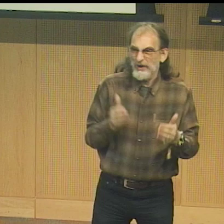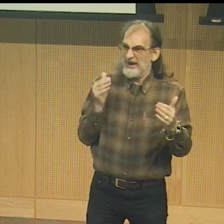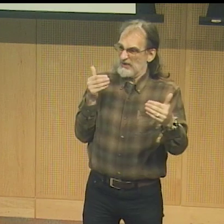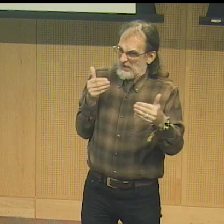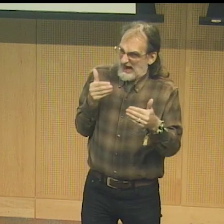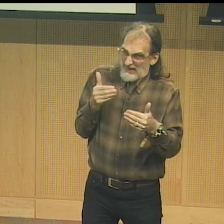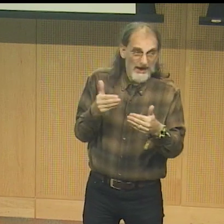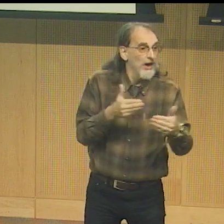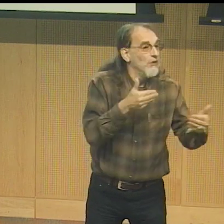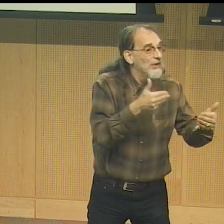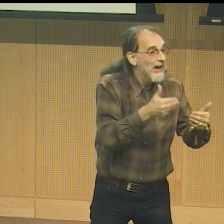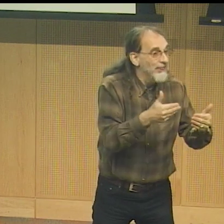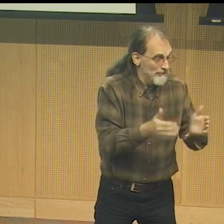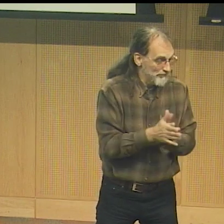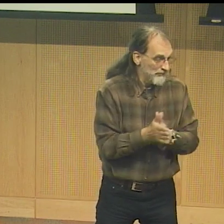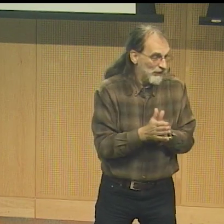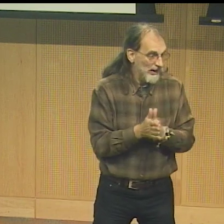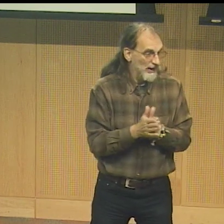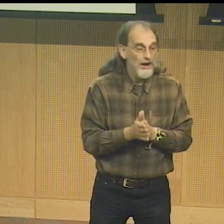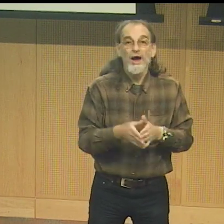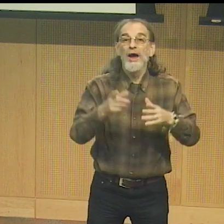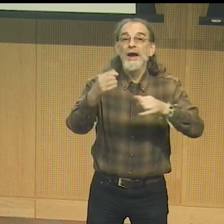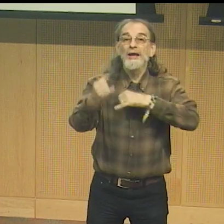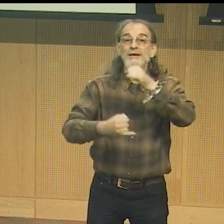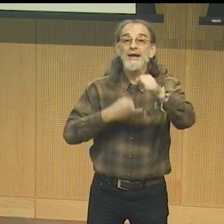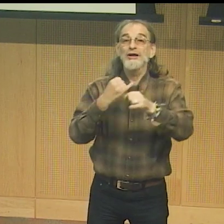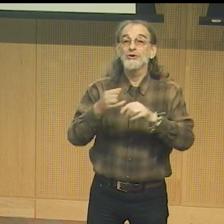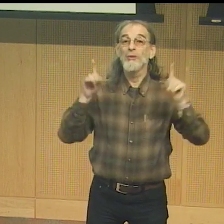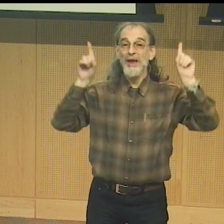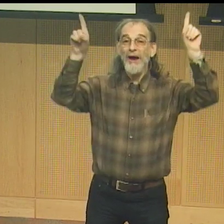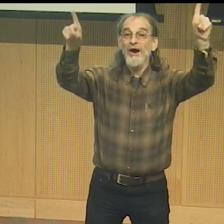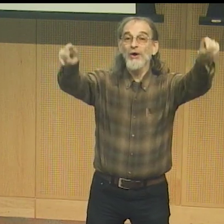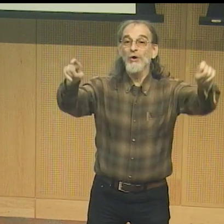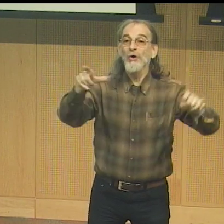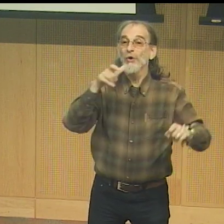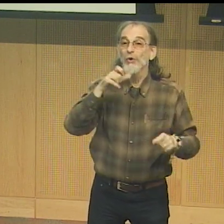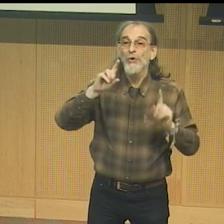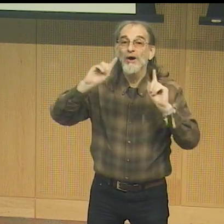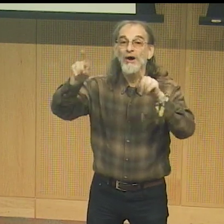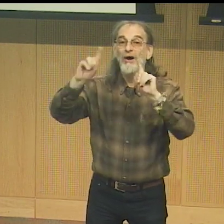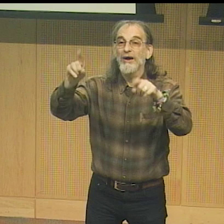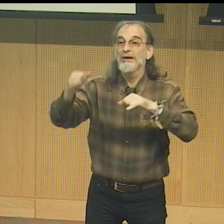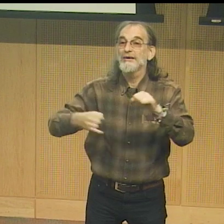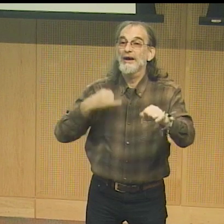So, we're getting there. We're getting there. I know time is running short. So, who has done some international travels?